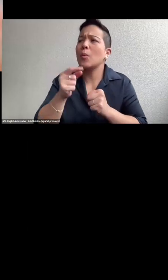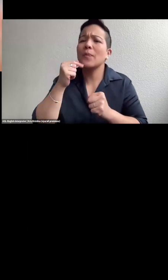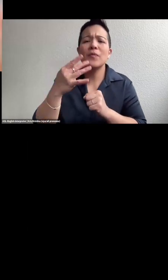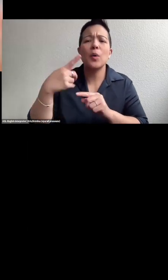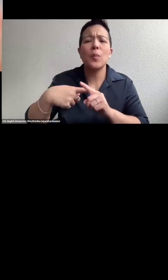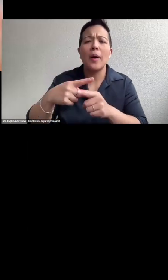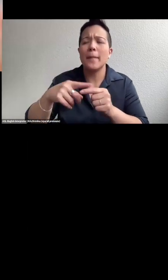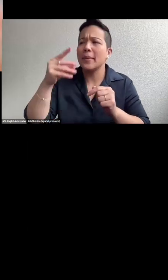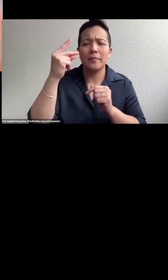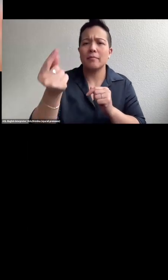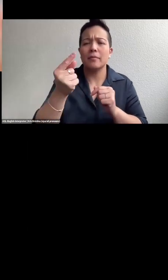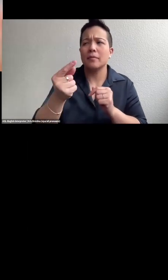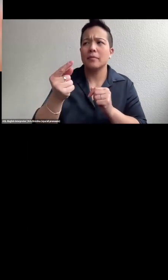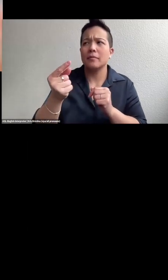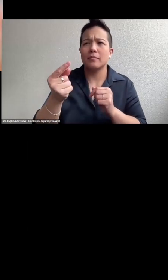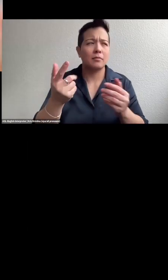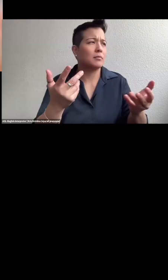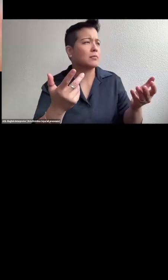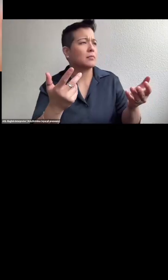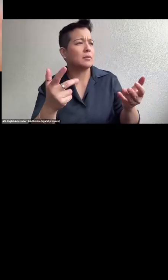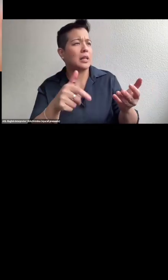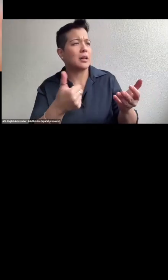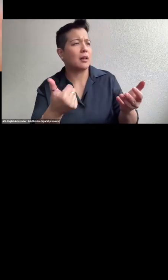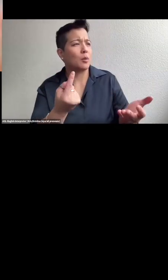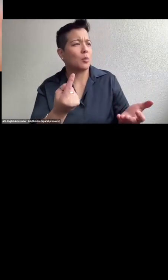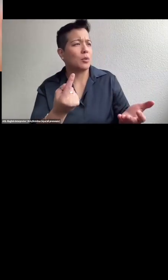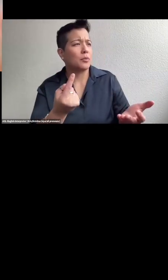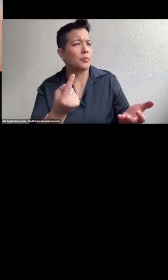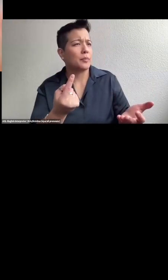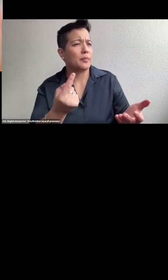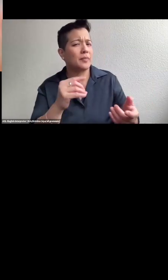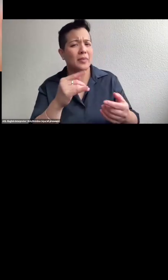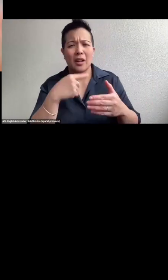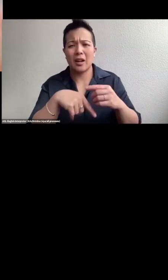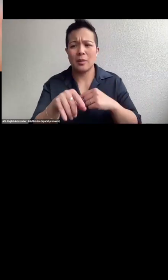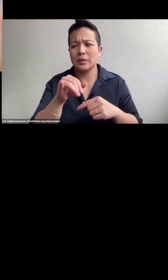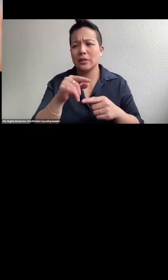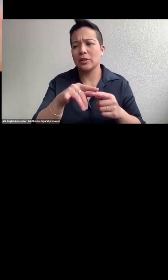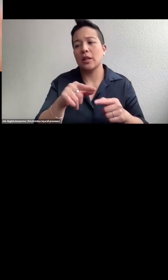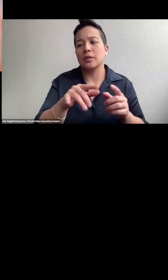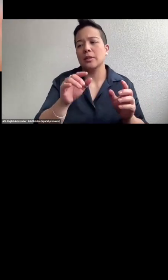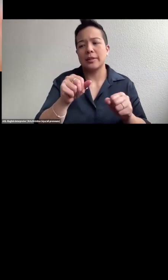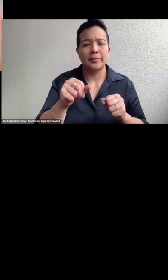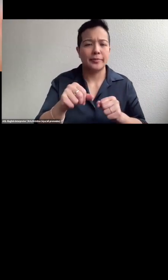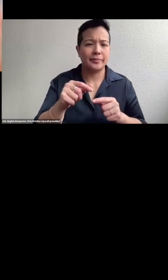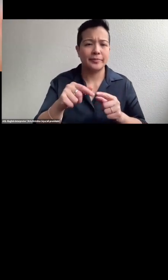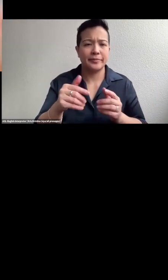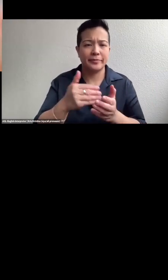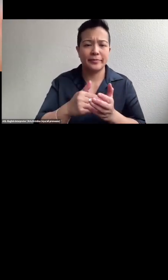then bam, we have another social worker that comes into there but over and over, did you want to jump in?